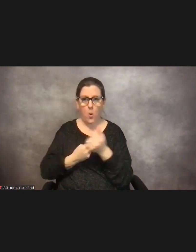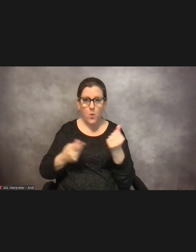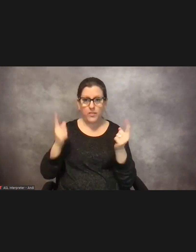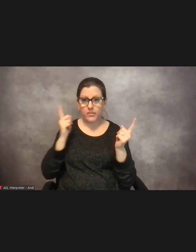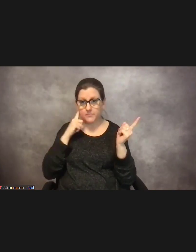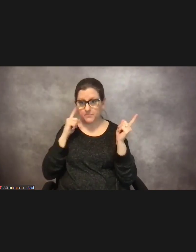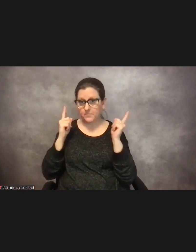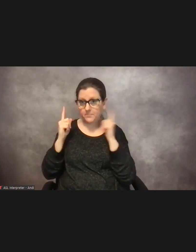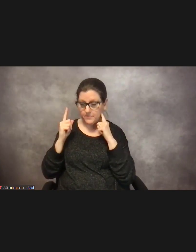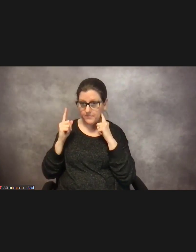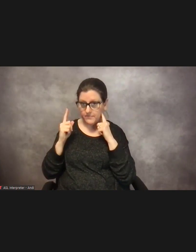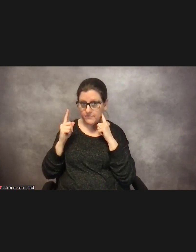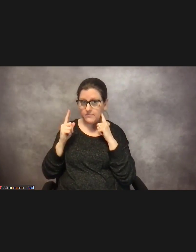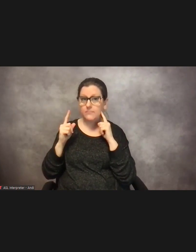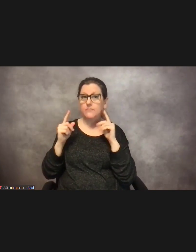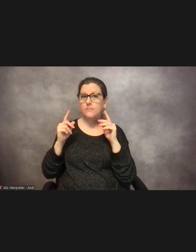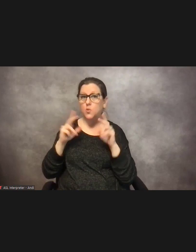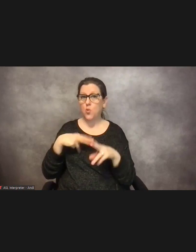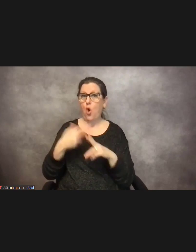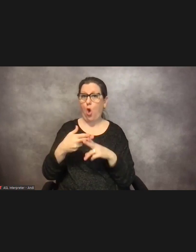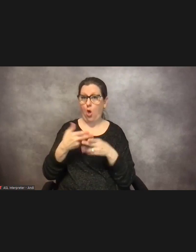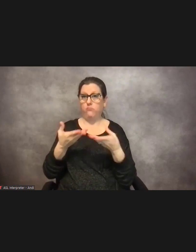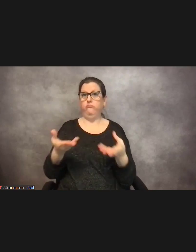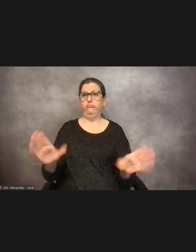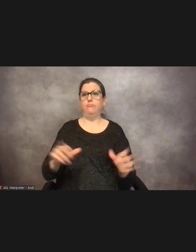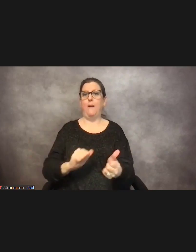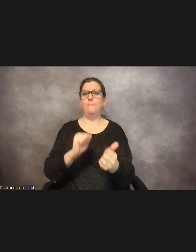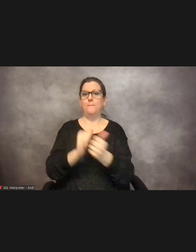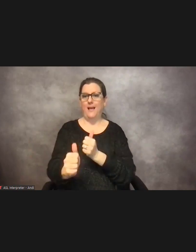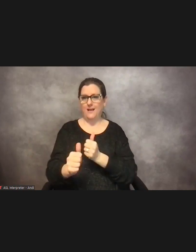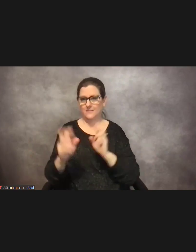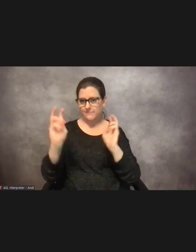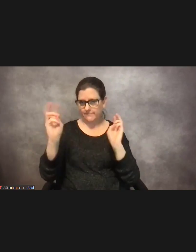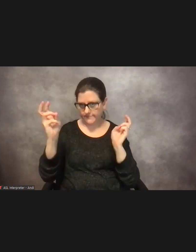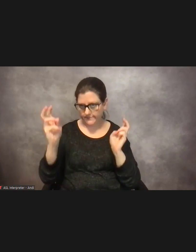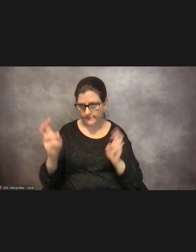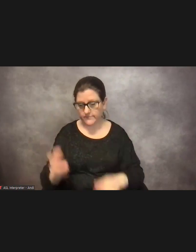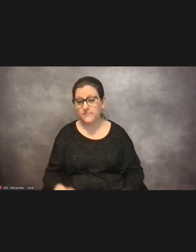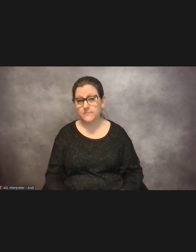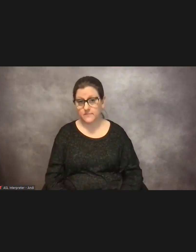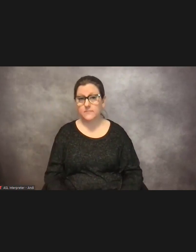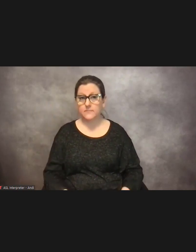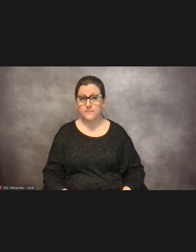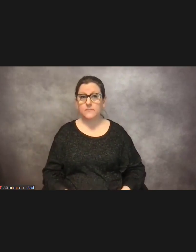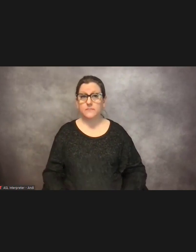ears for an overall screening pass.